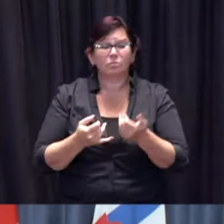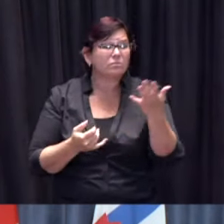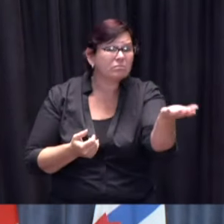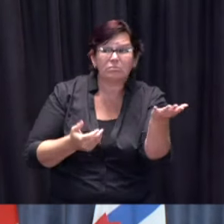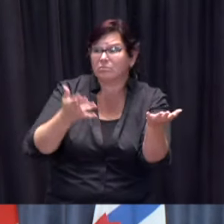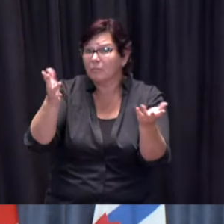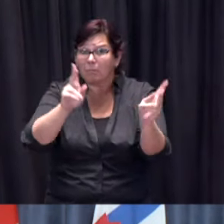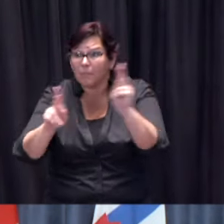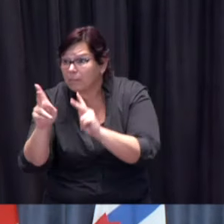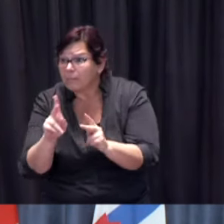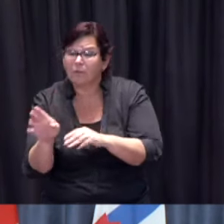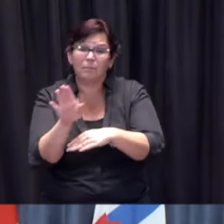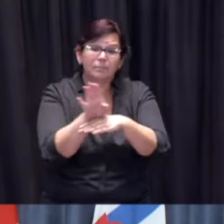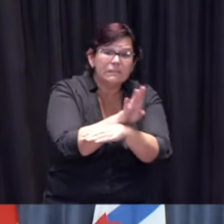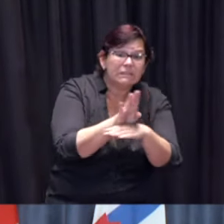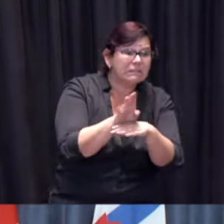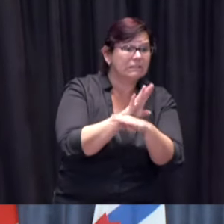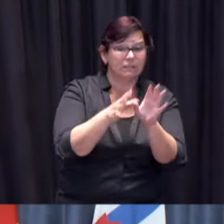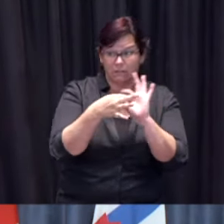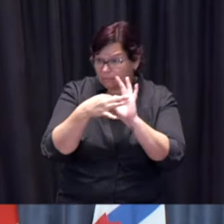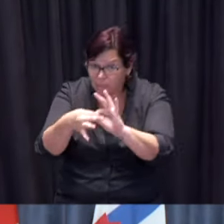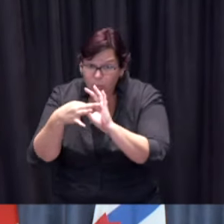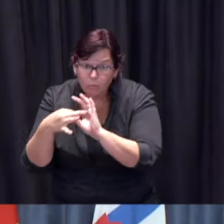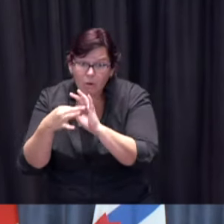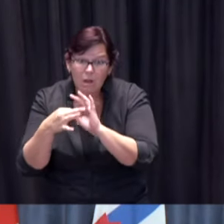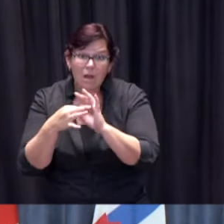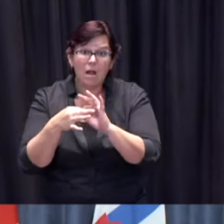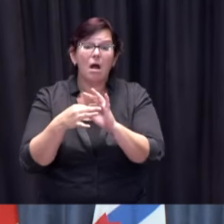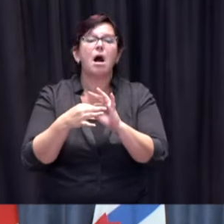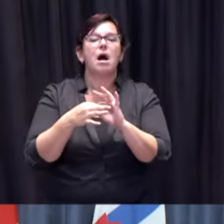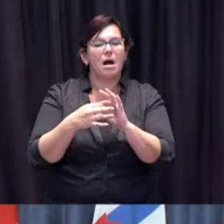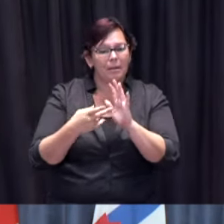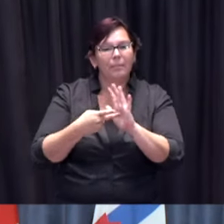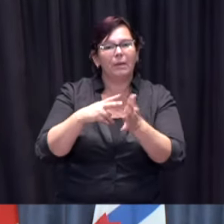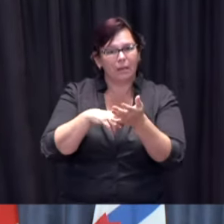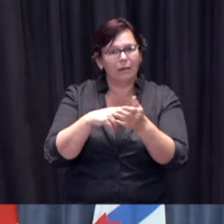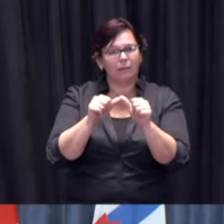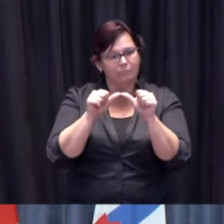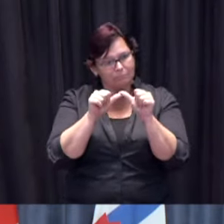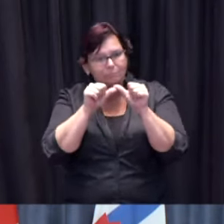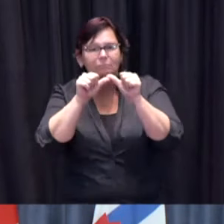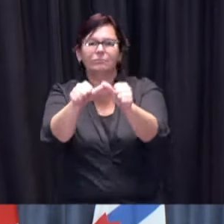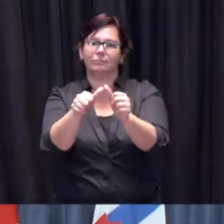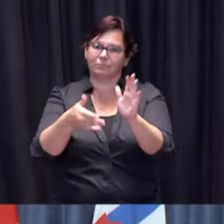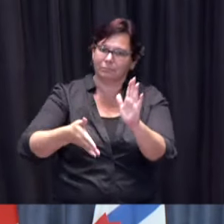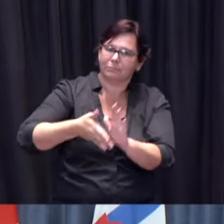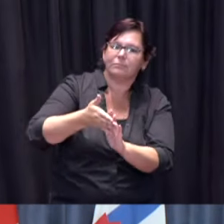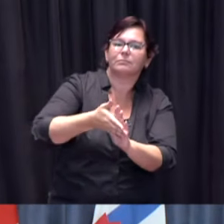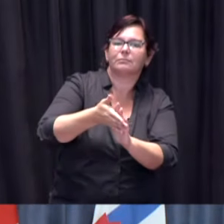we will expand their ability to operate. Well maybe not to the full extent of